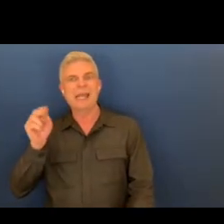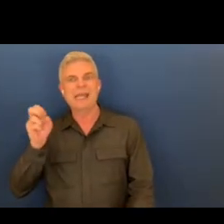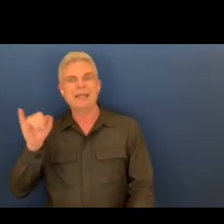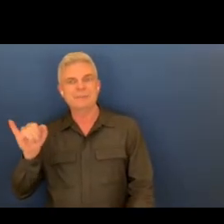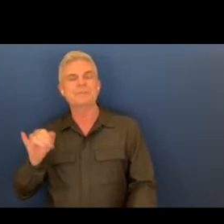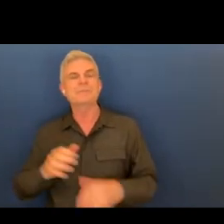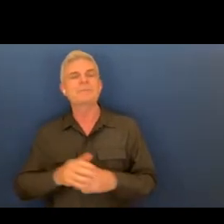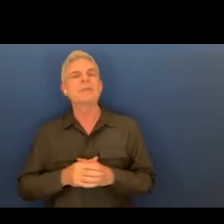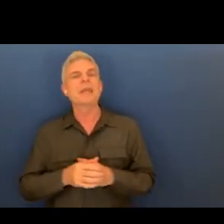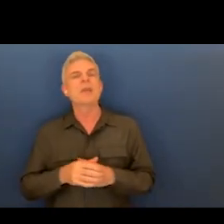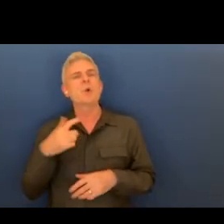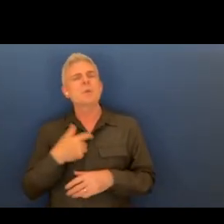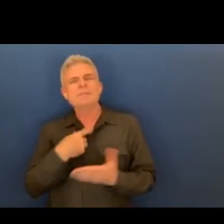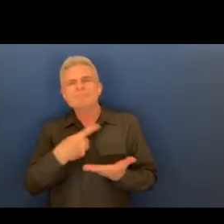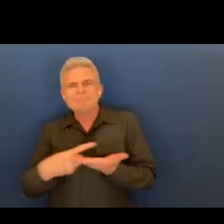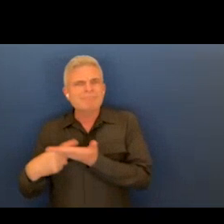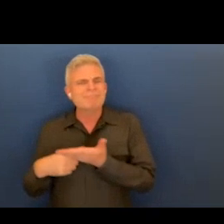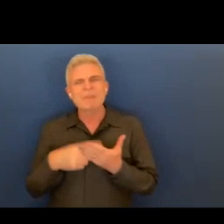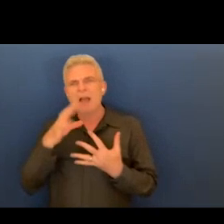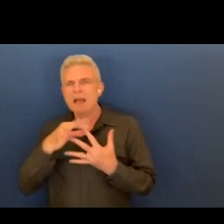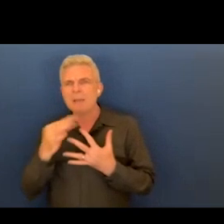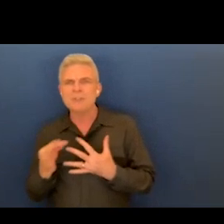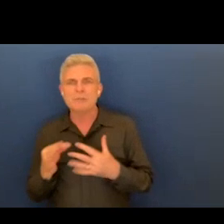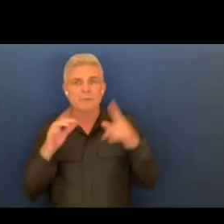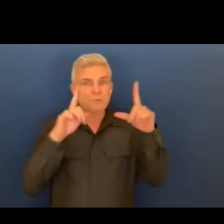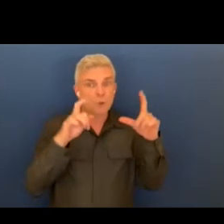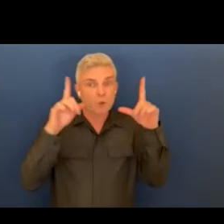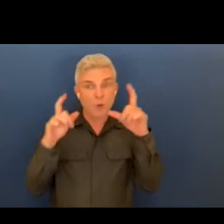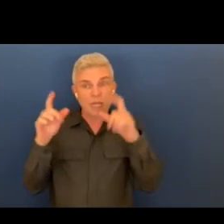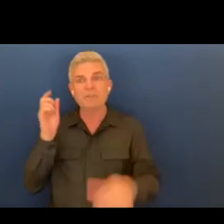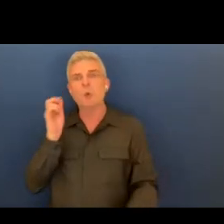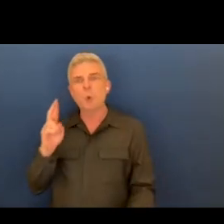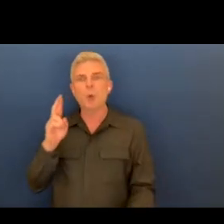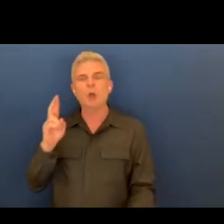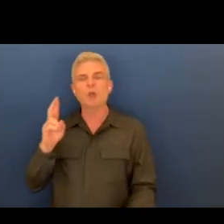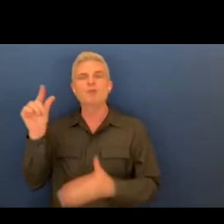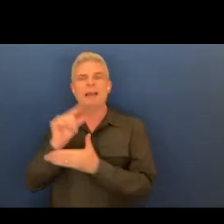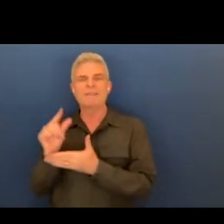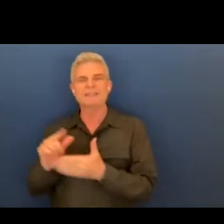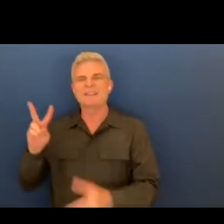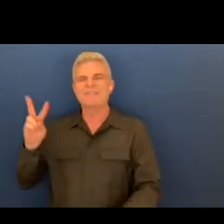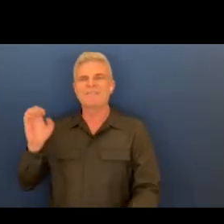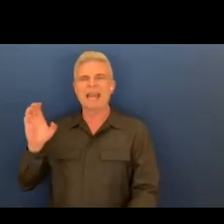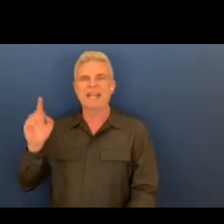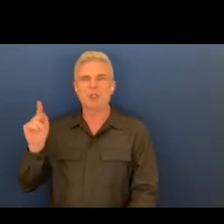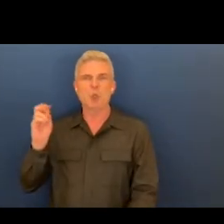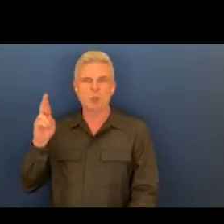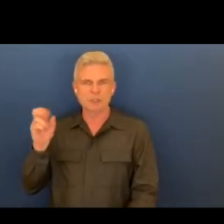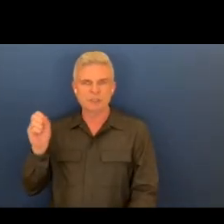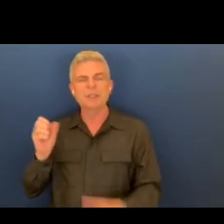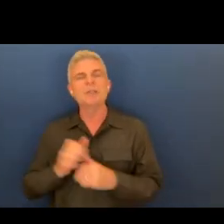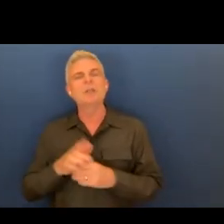We discussed at great lengths the options of photographs vs stylized graphics, aka vectors.